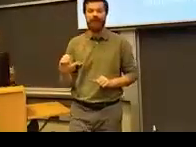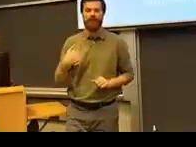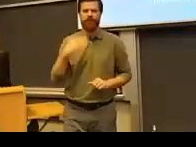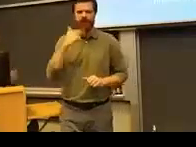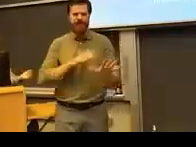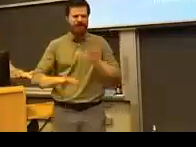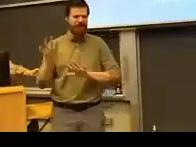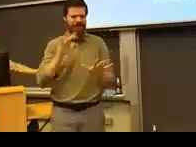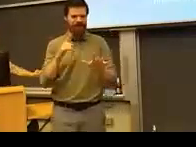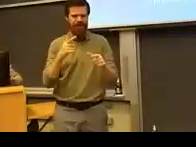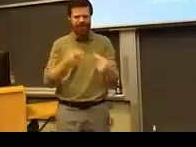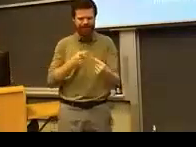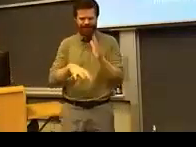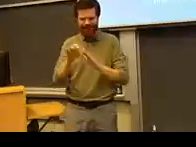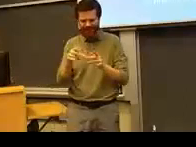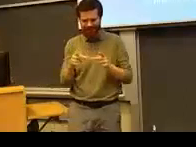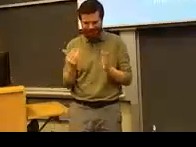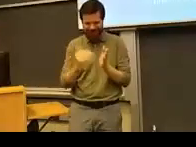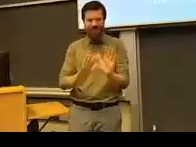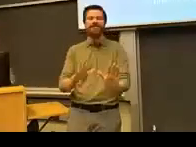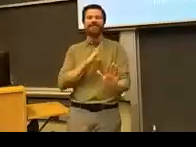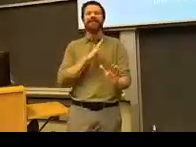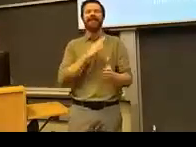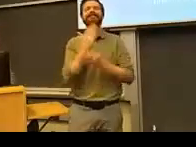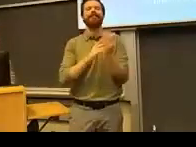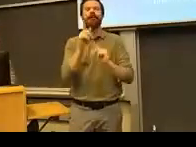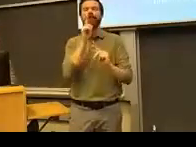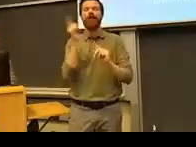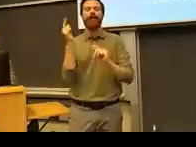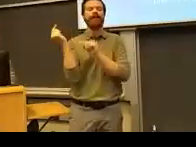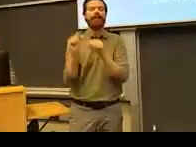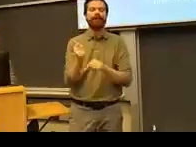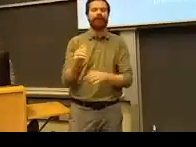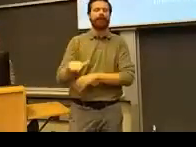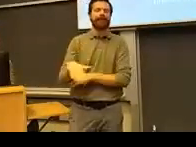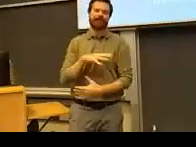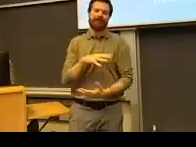this place again so we we'll probably have some stragglers coming in still um just a couple of